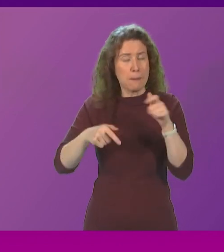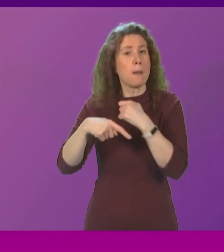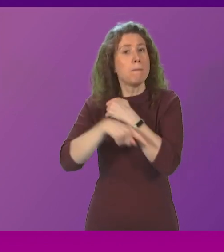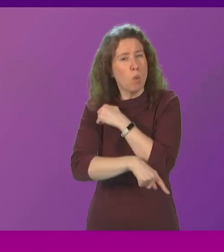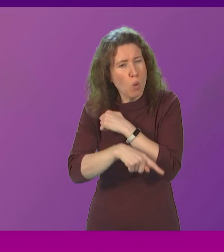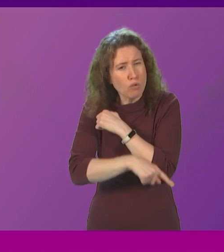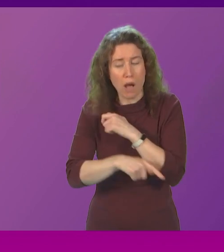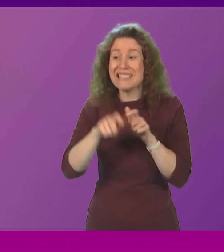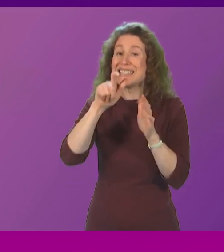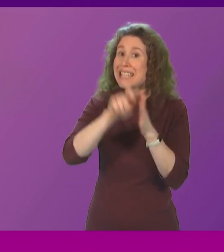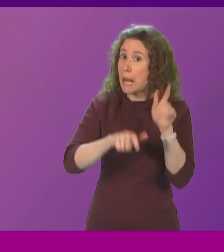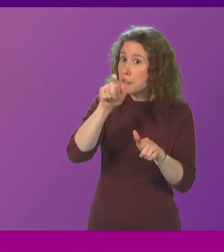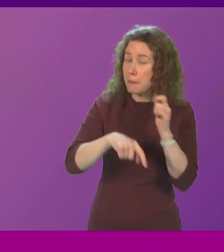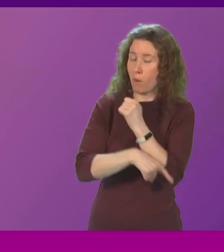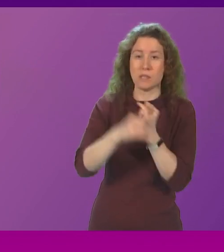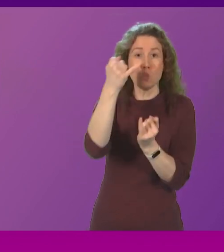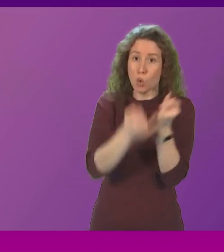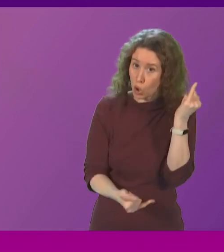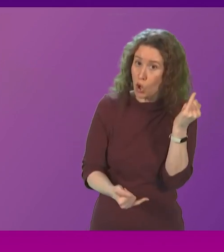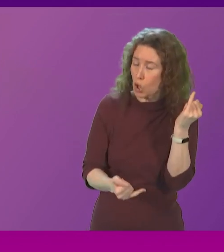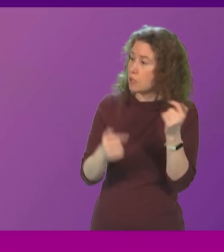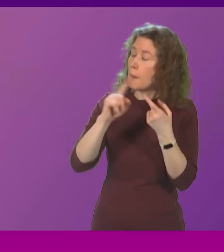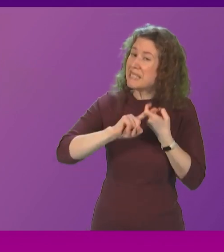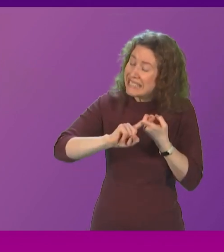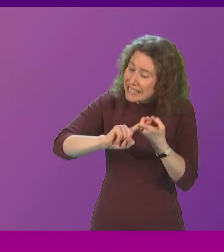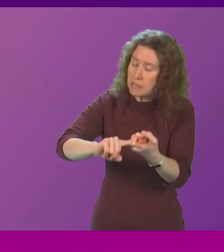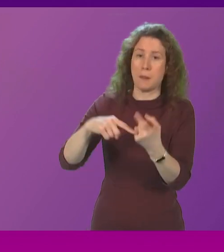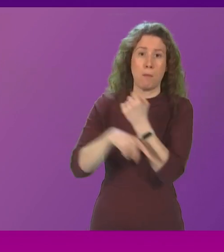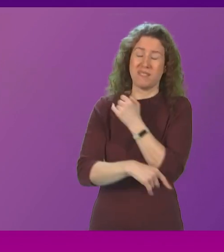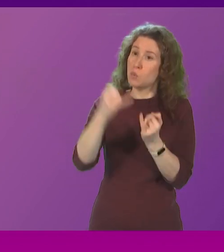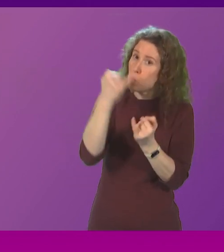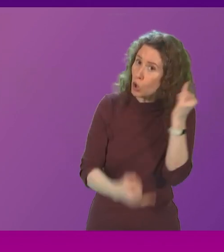Poverty among disabled people is up. Persistent poverty is up. Let us hear the member, please.